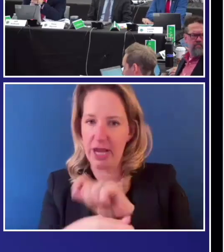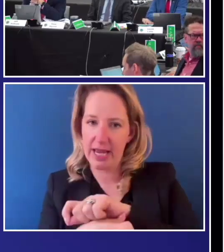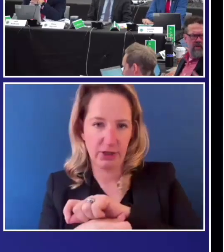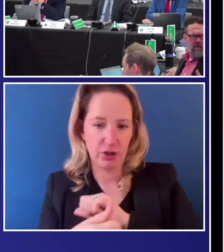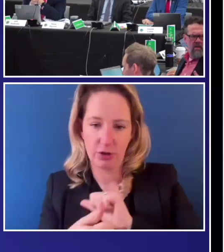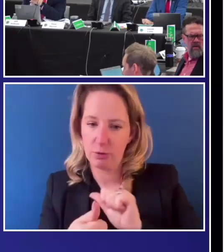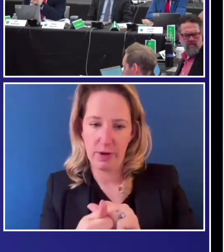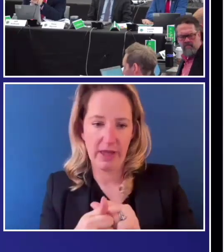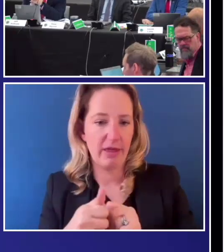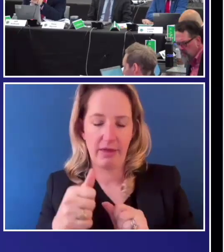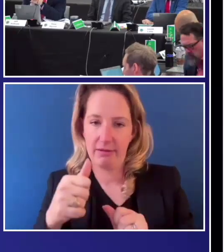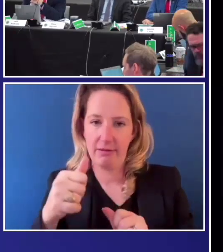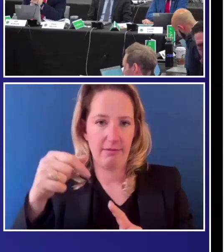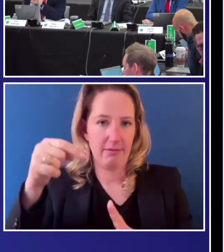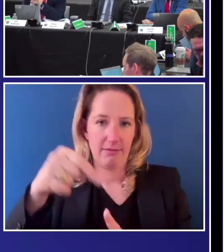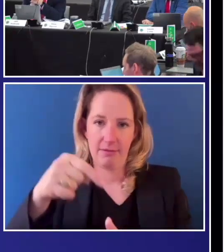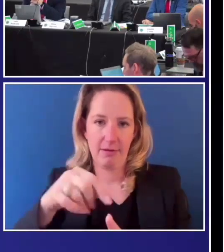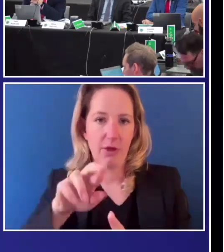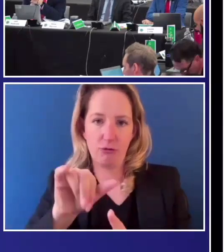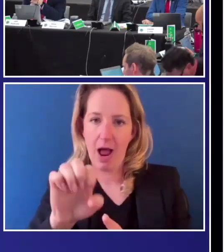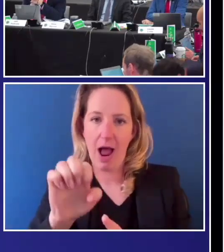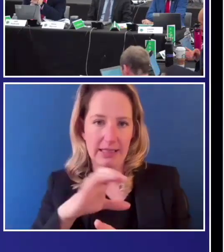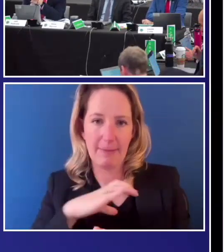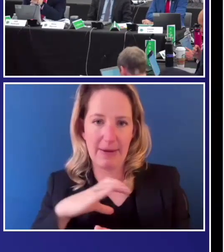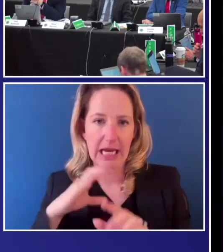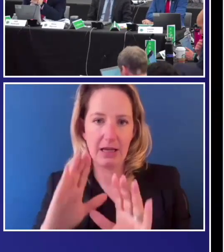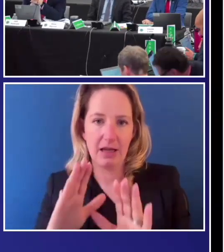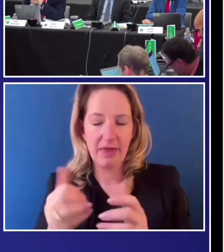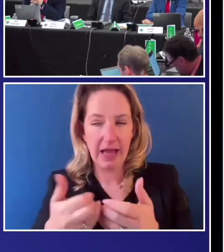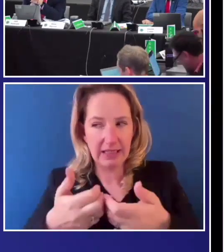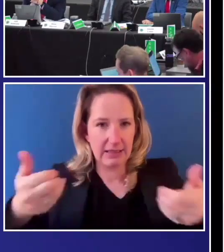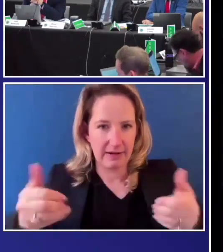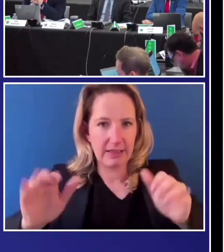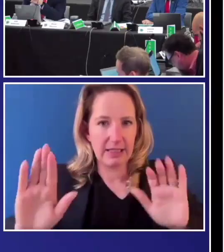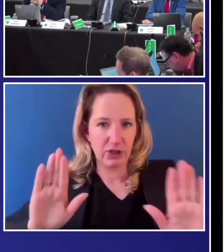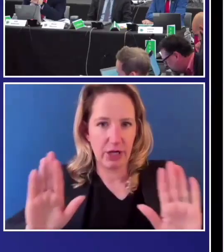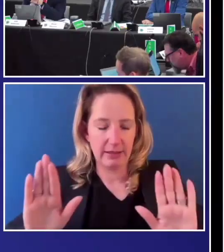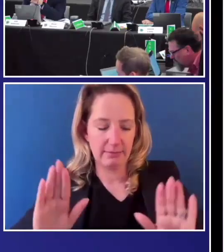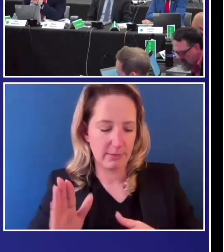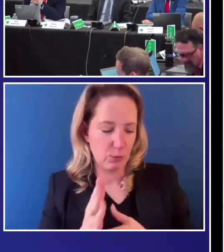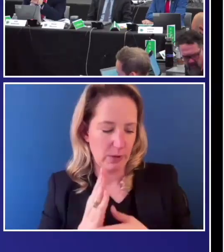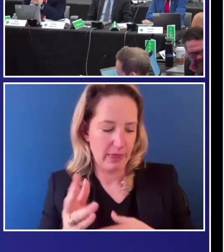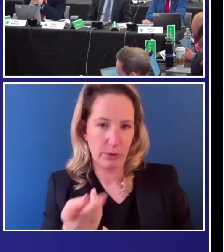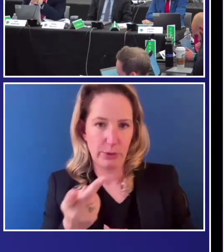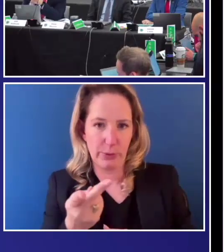So that's, that's the distinction between the two. So, so this would,